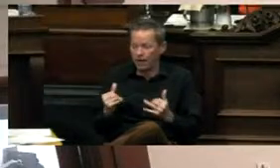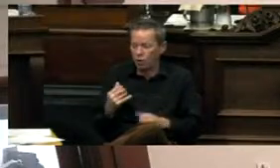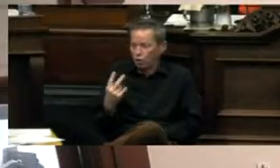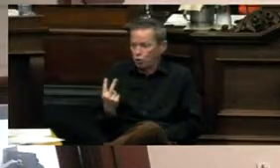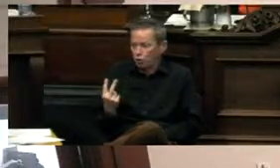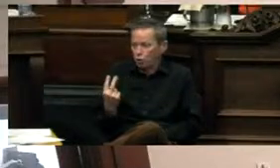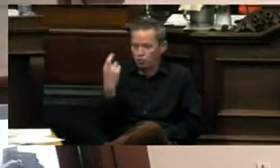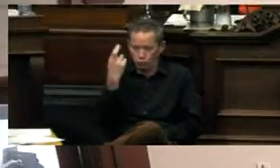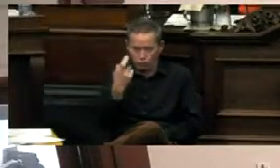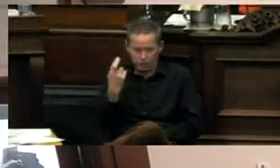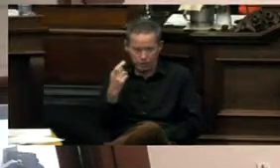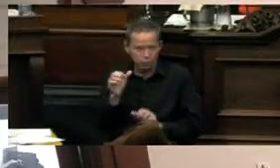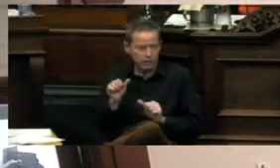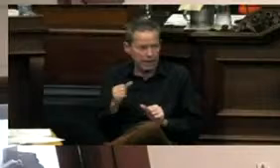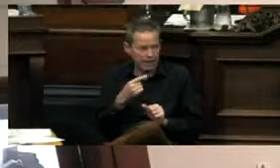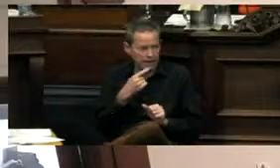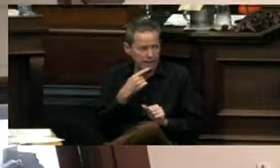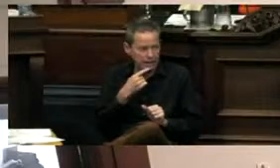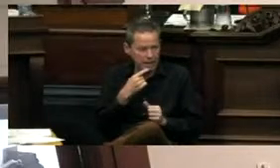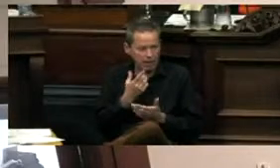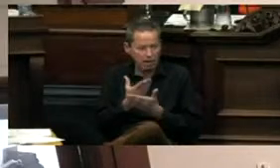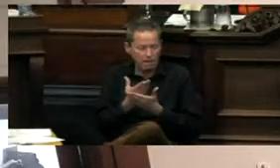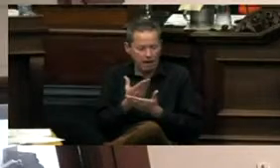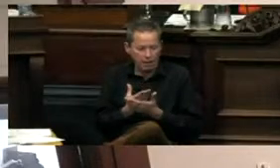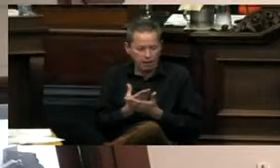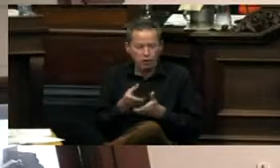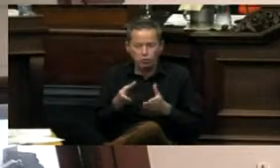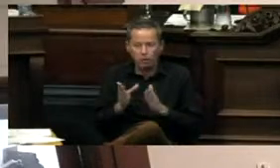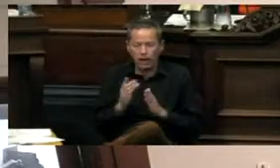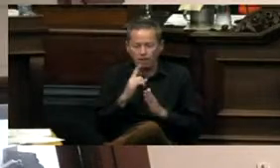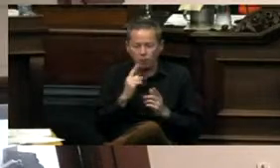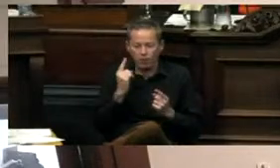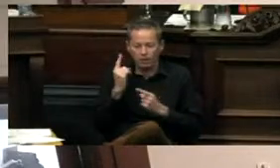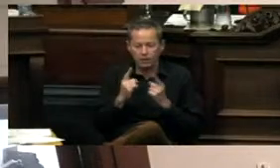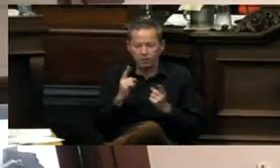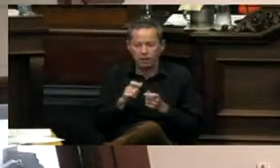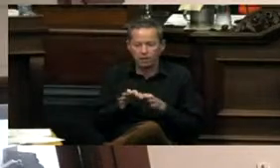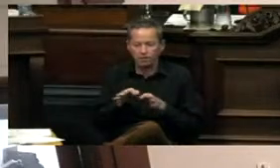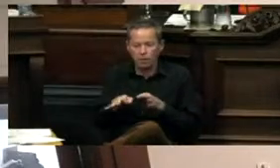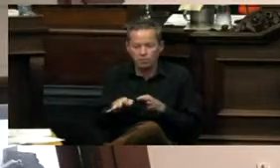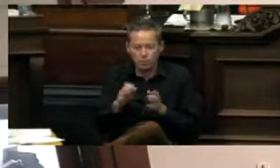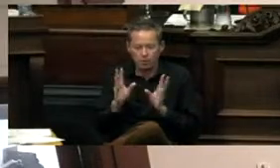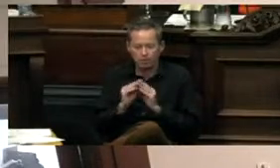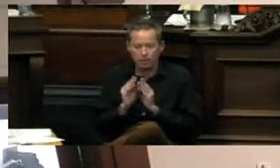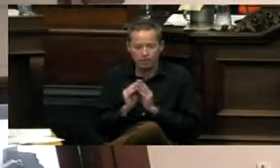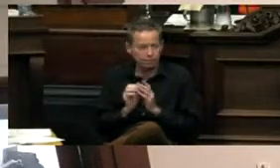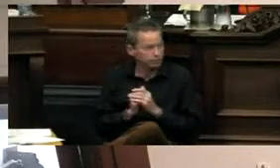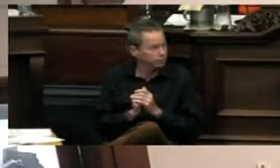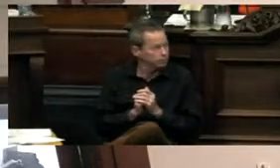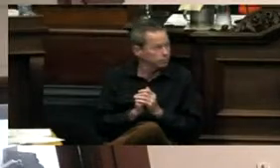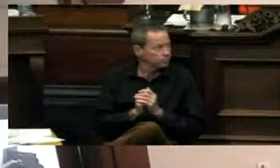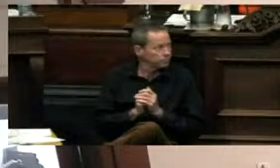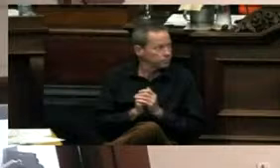attend a conference and that's why they can't be here. So conflict and conferences now are